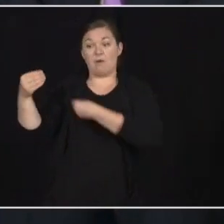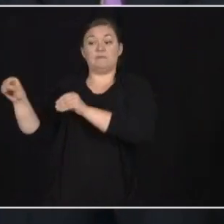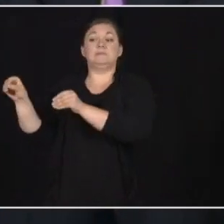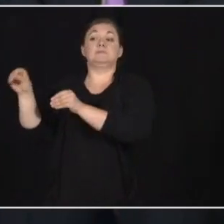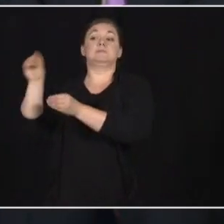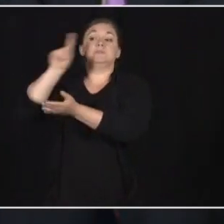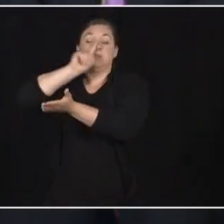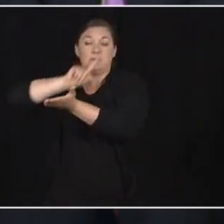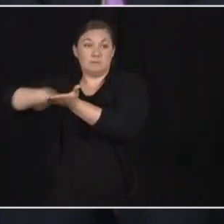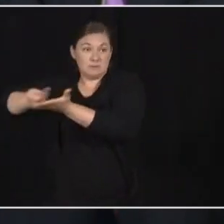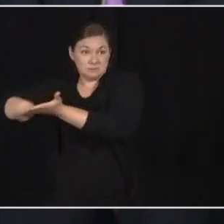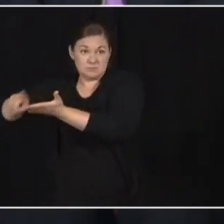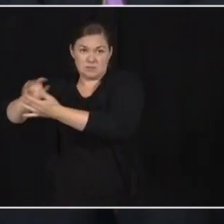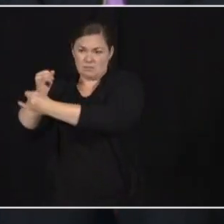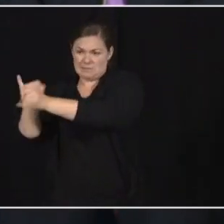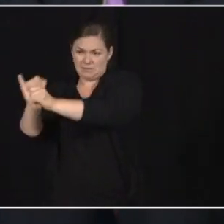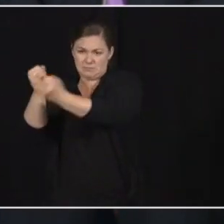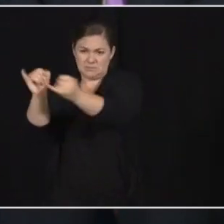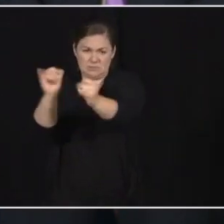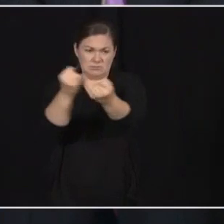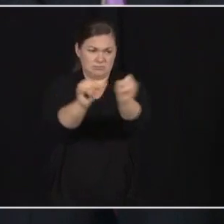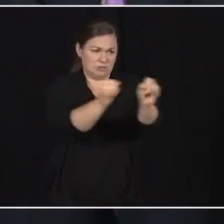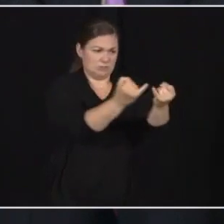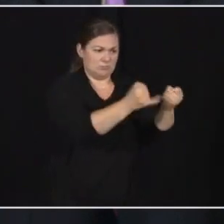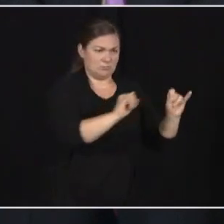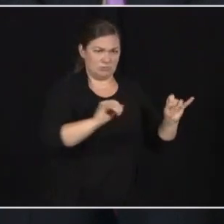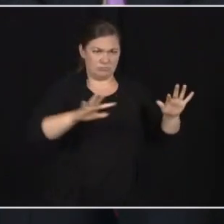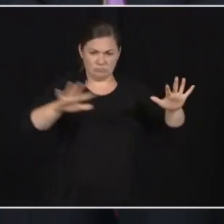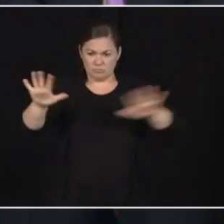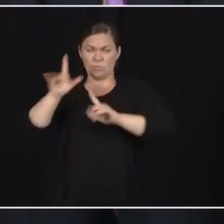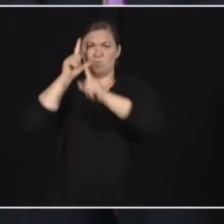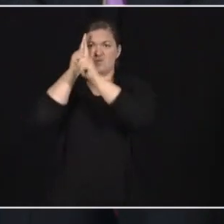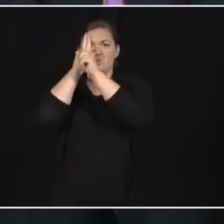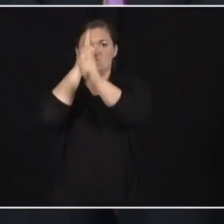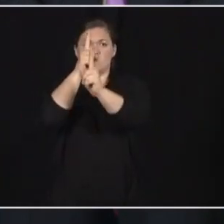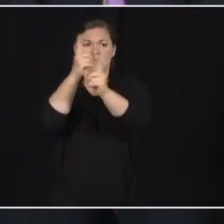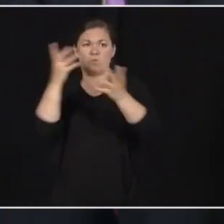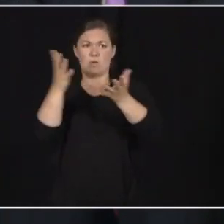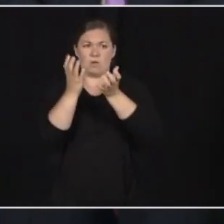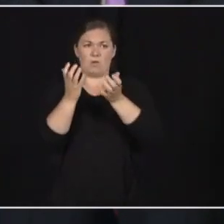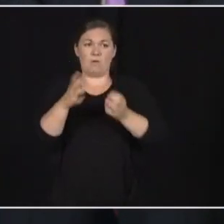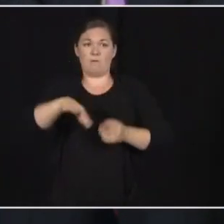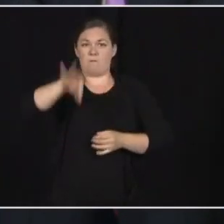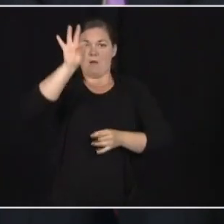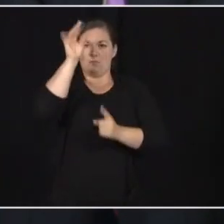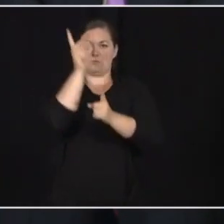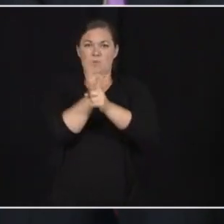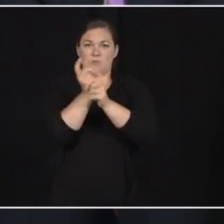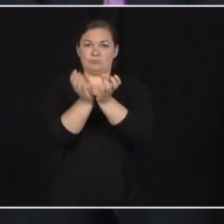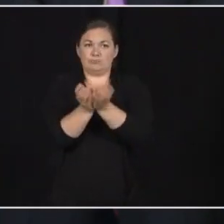and a whole group of independent folks will be looking at this and the goal is to come up with solutions to make sure